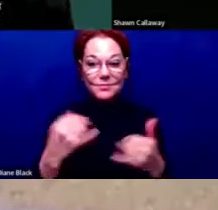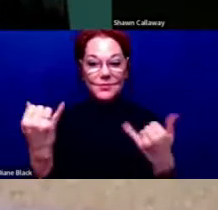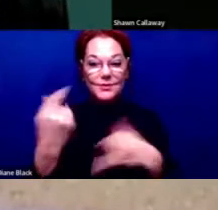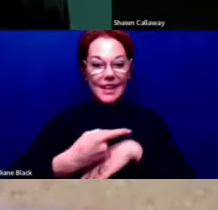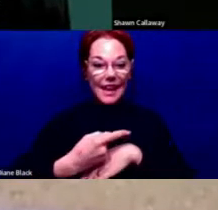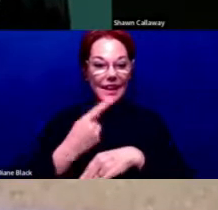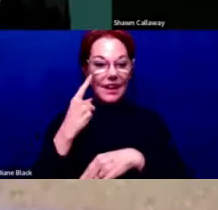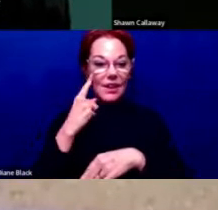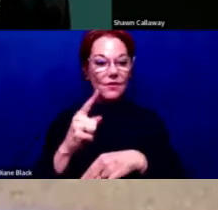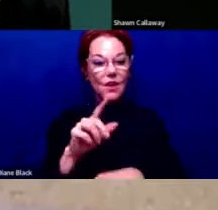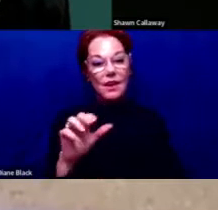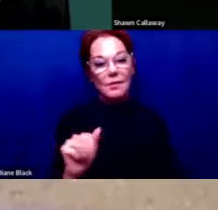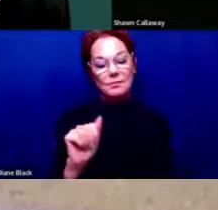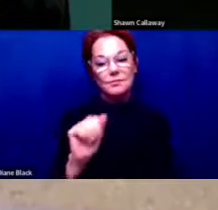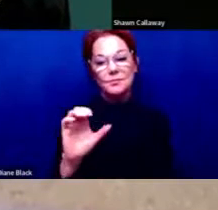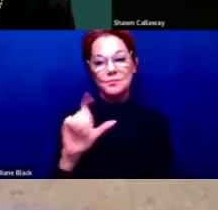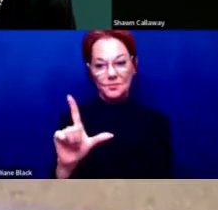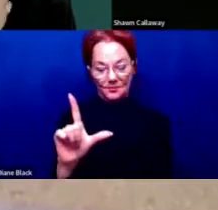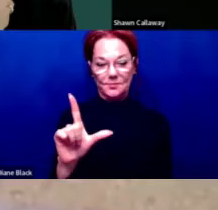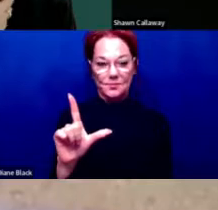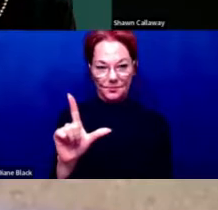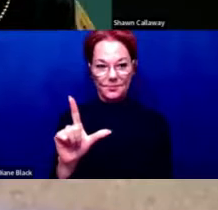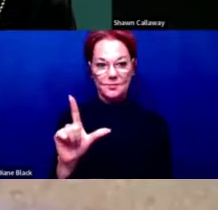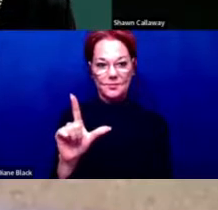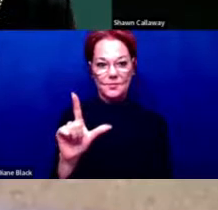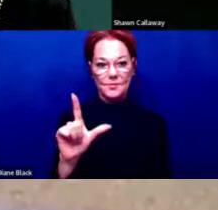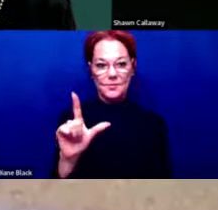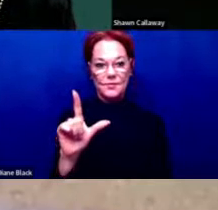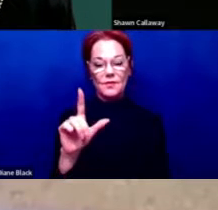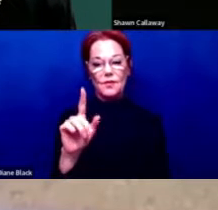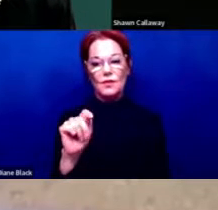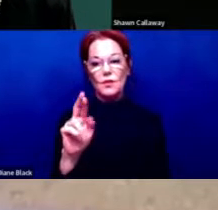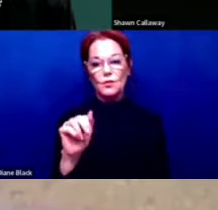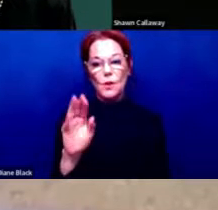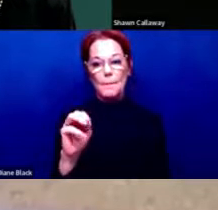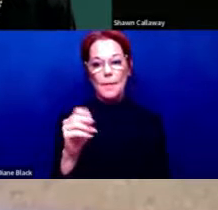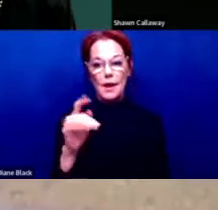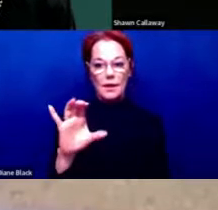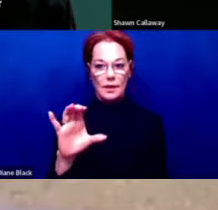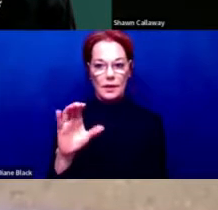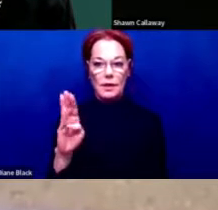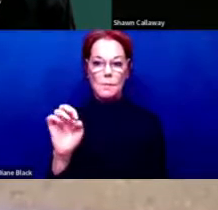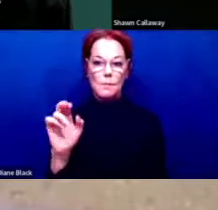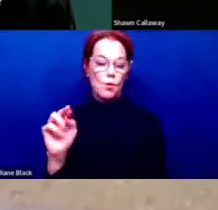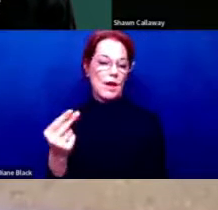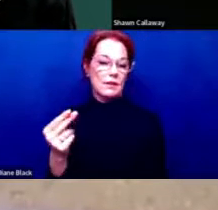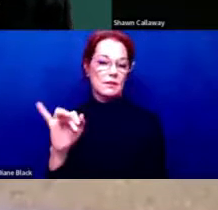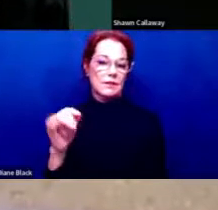Administration for Community Living ACL. Traumatic Brain Injury Partners name day. My name is Terry Camacho Gonsalves,